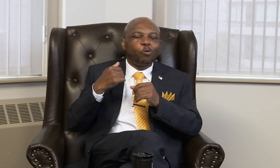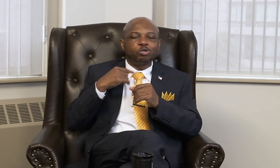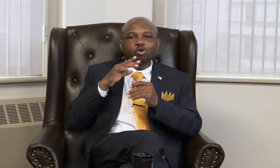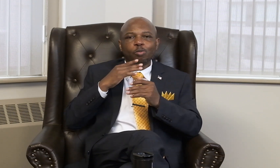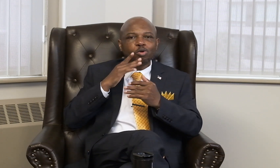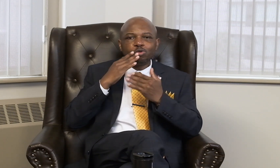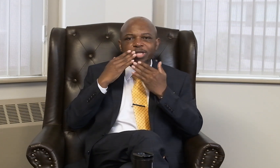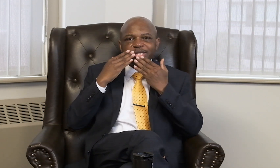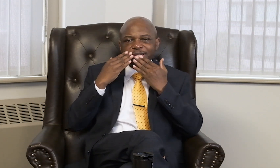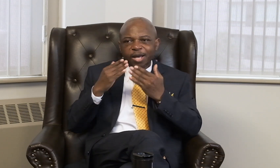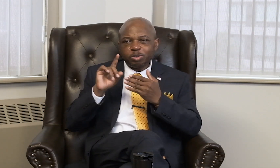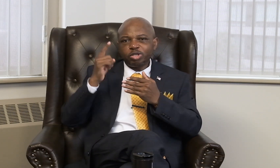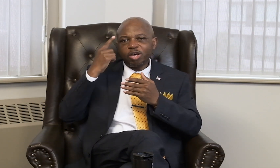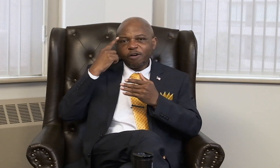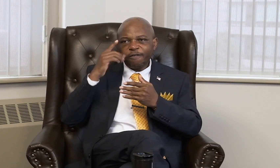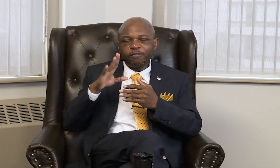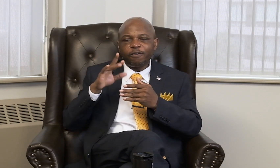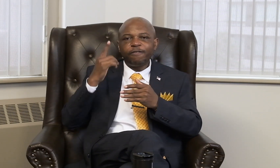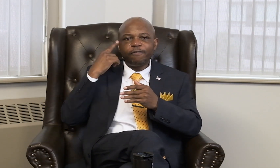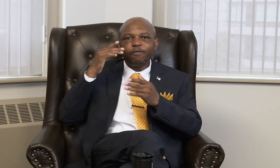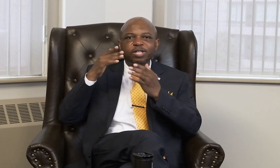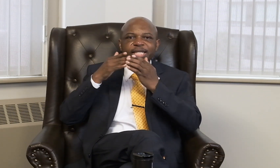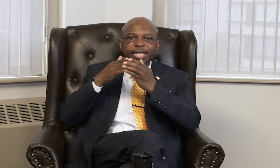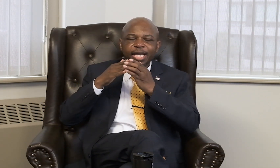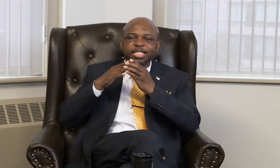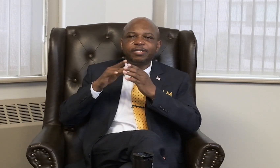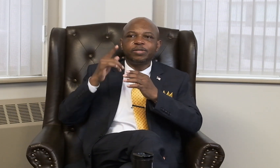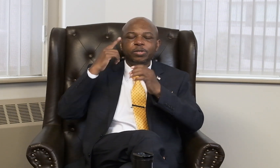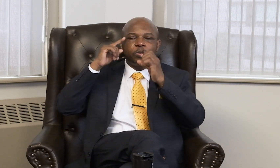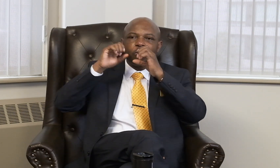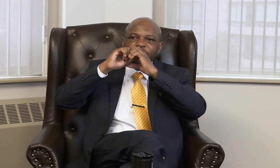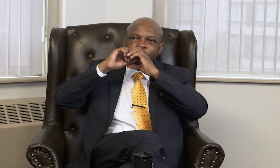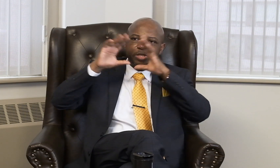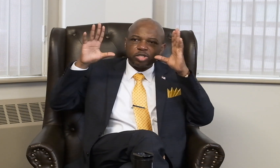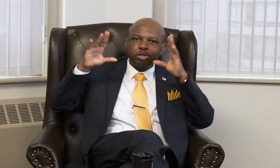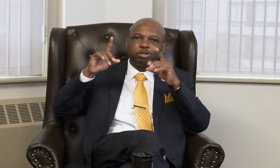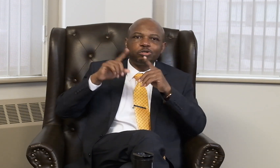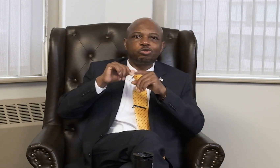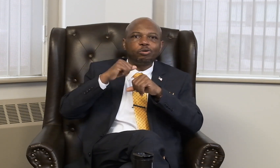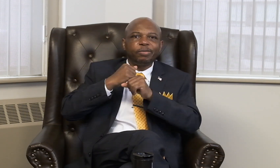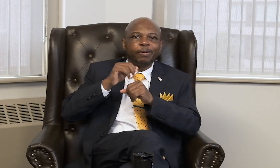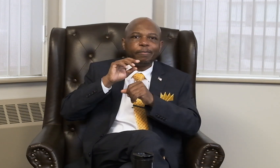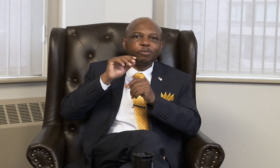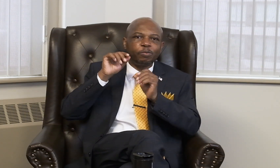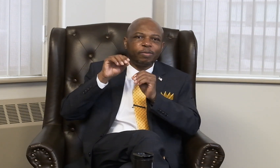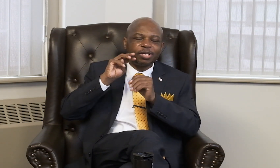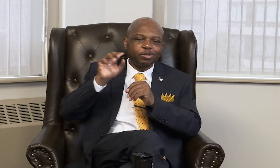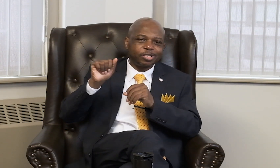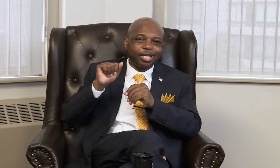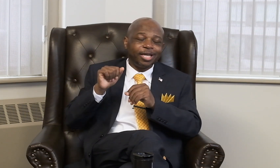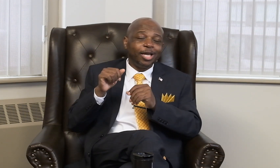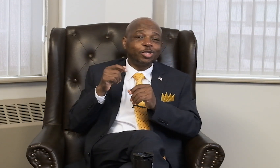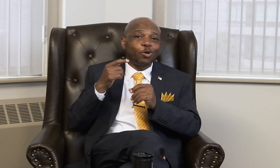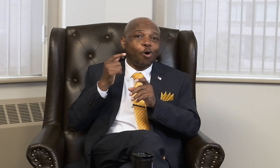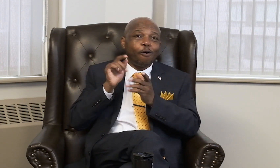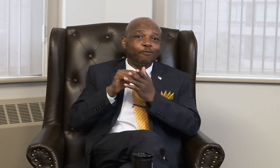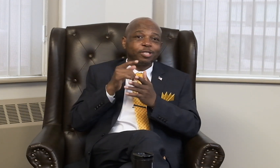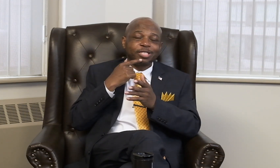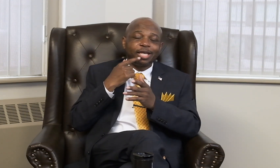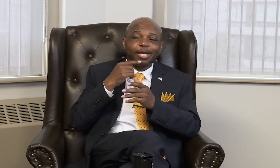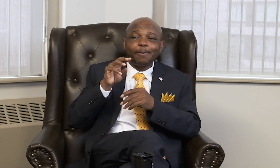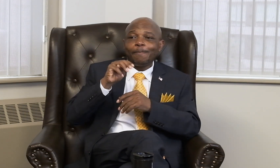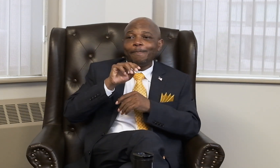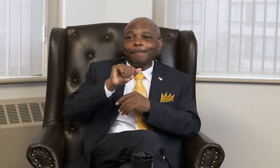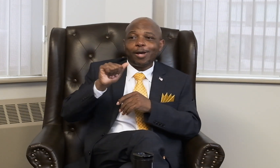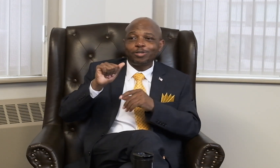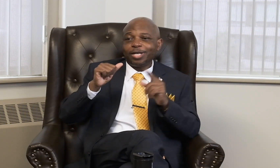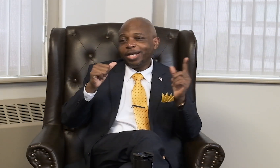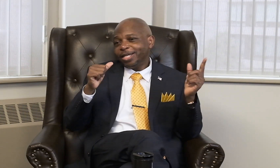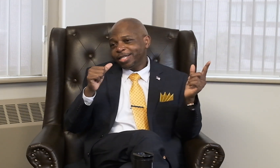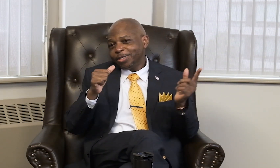so we thank the Governor for her guidance, vision, and leadership in Massachusetts.